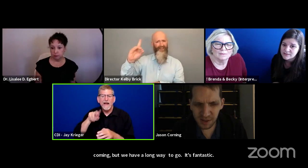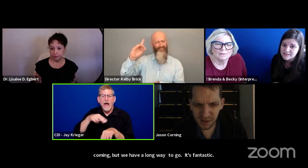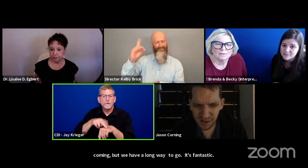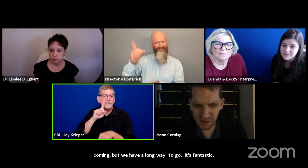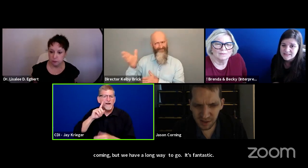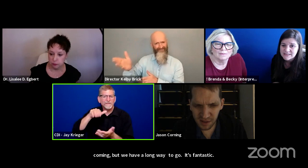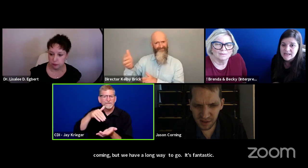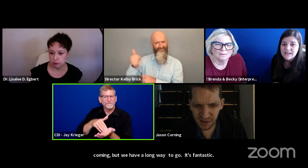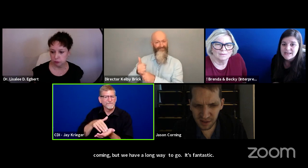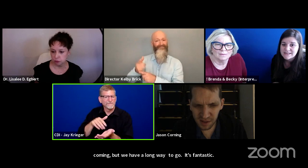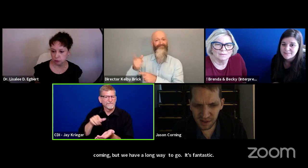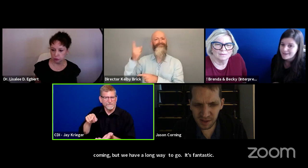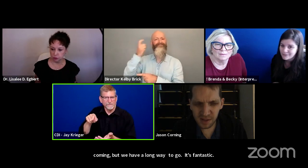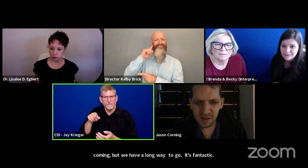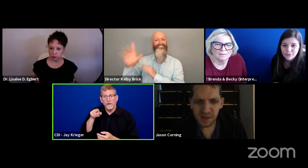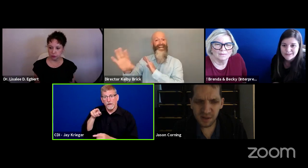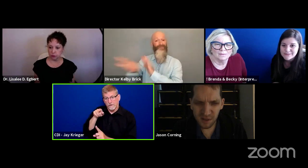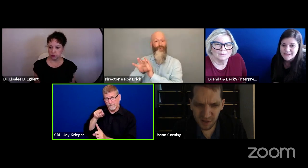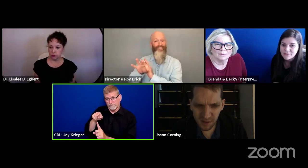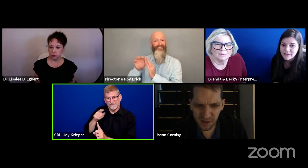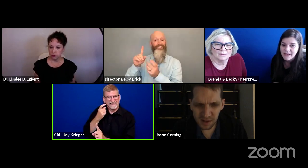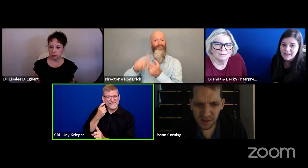on Disabilities, he is a Maryland boy himself.